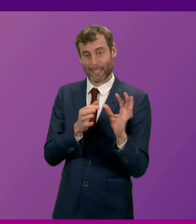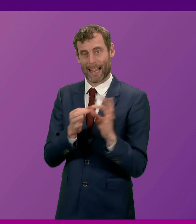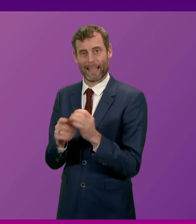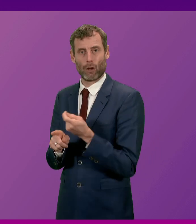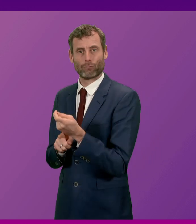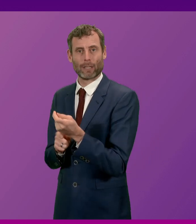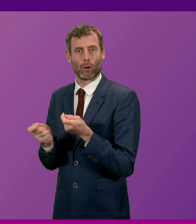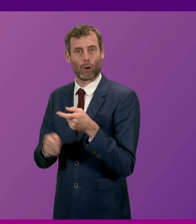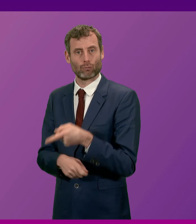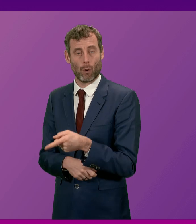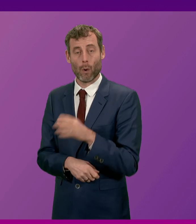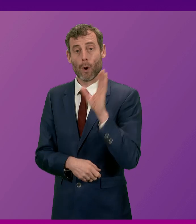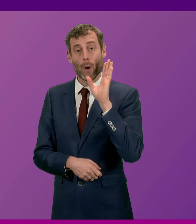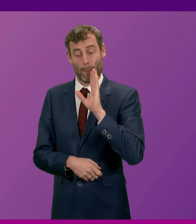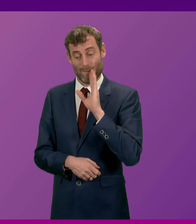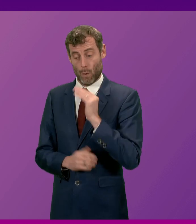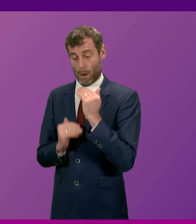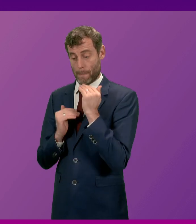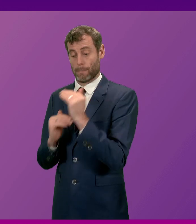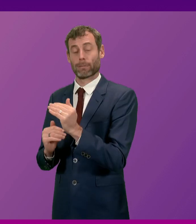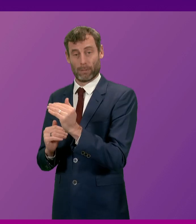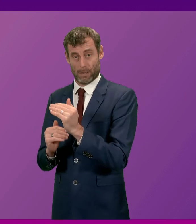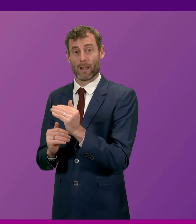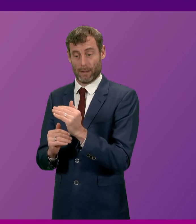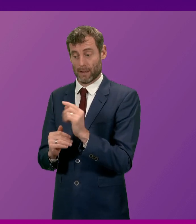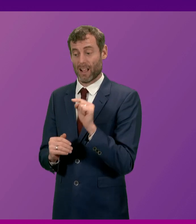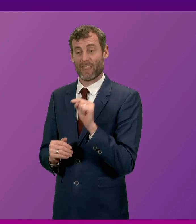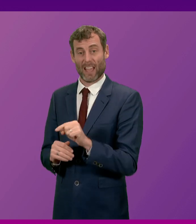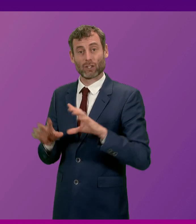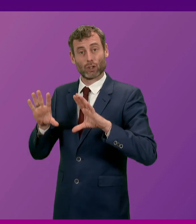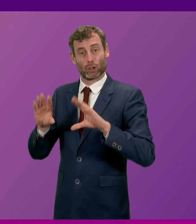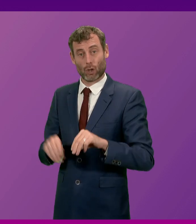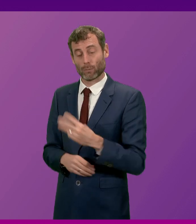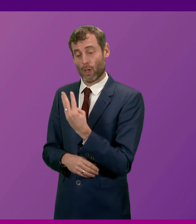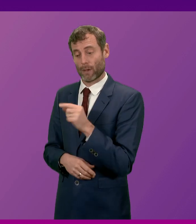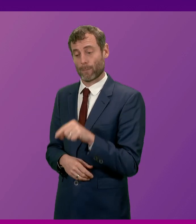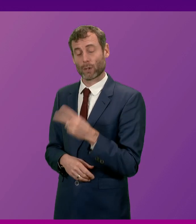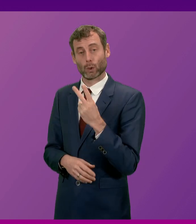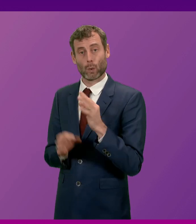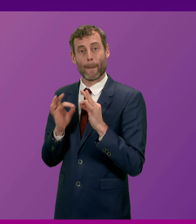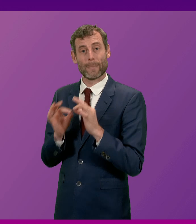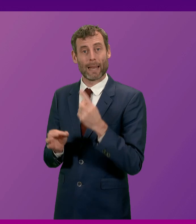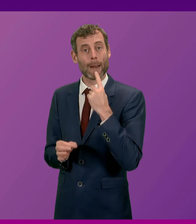rent cap stalled £3.2 billion-worth of housing development. Reckless rent controls are not just